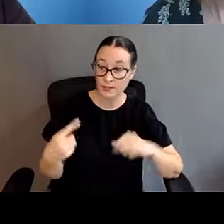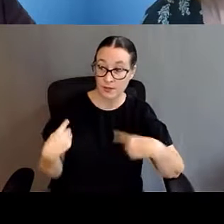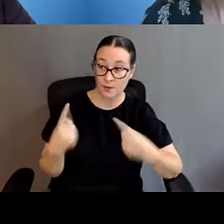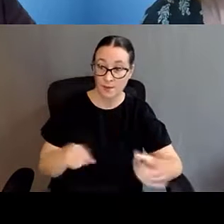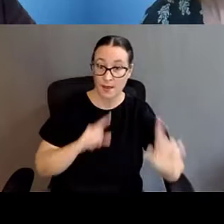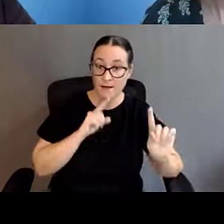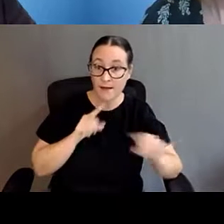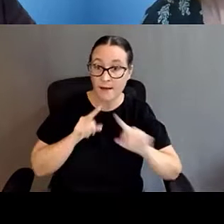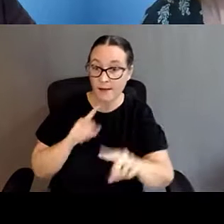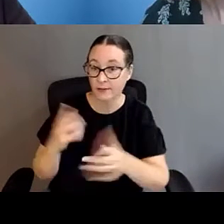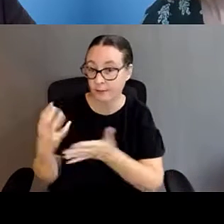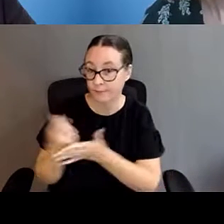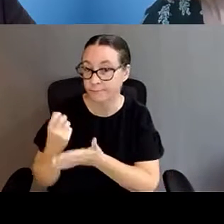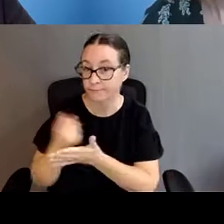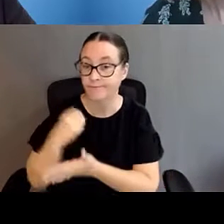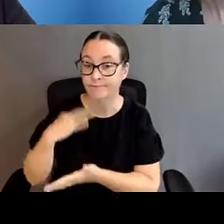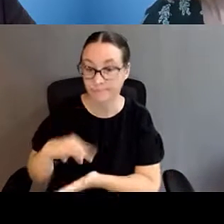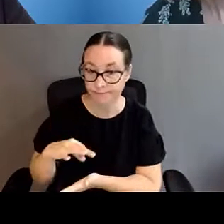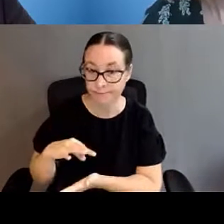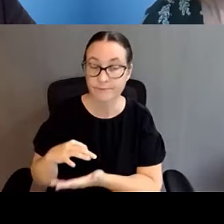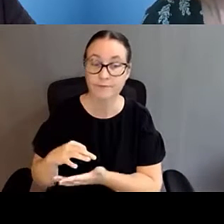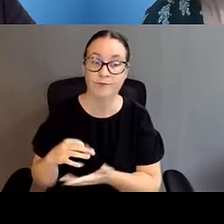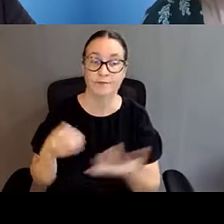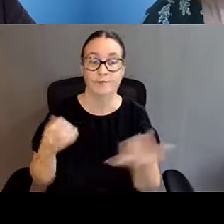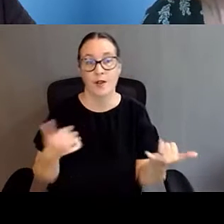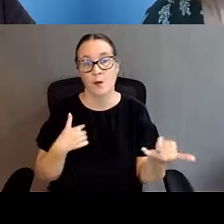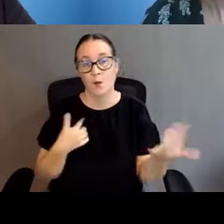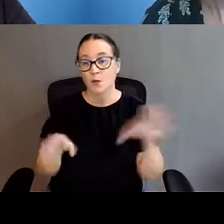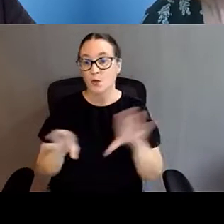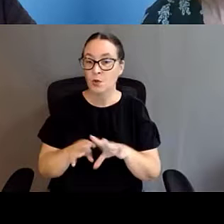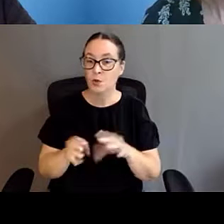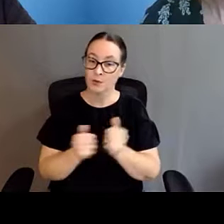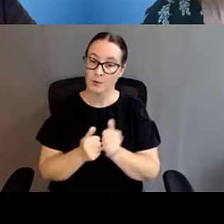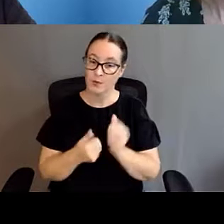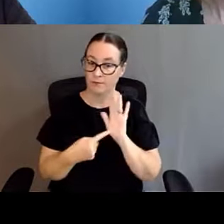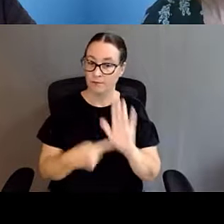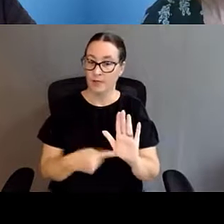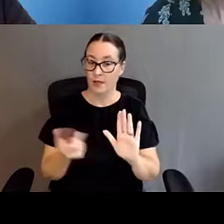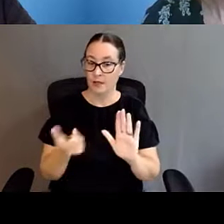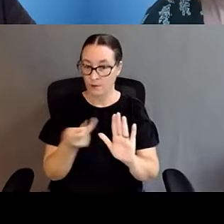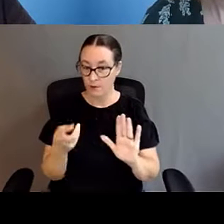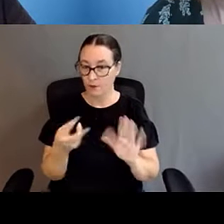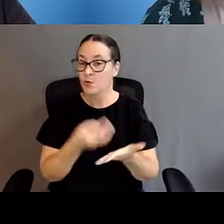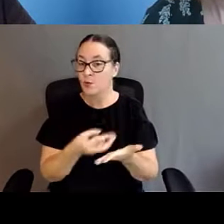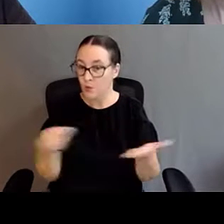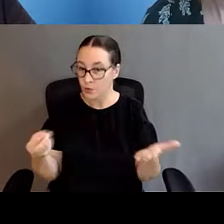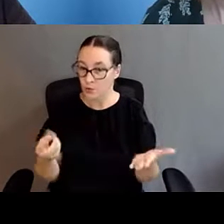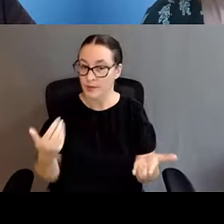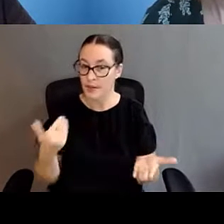I just wanted to wrap us up by pointing out a few resources that we have to share with you all.